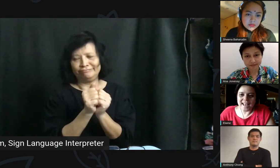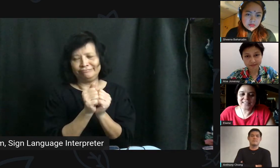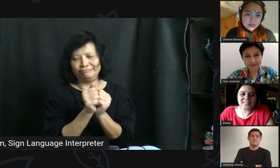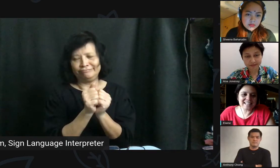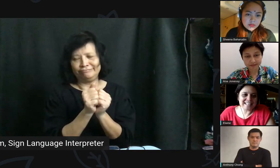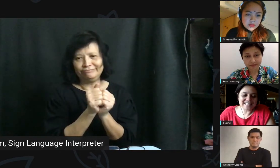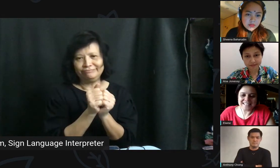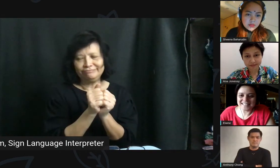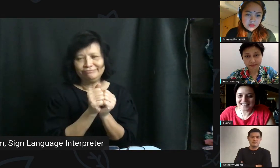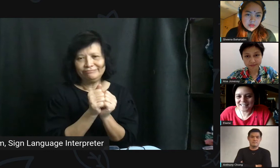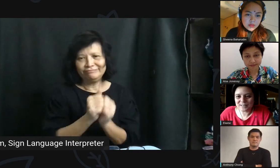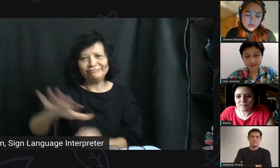Anthony-